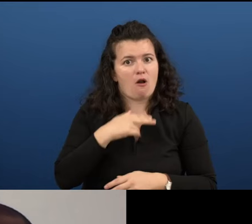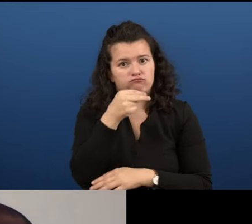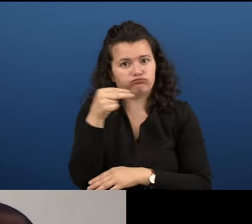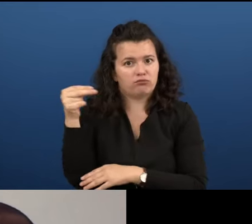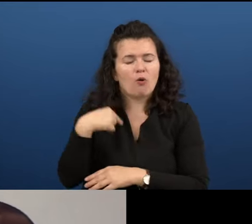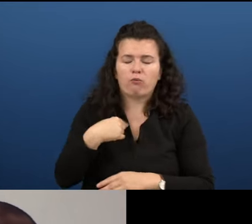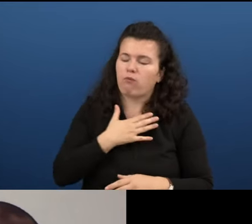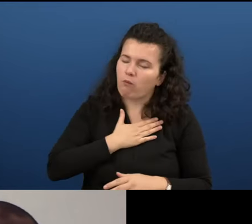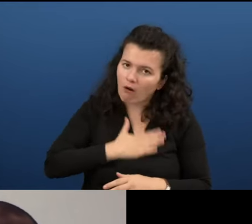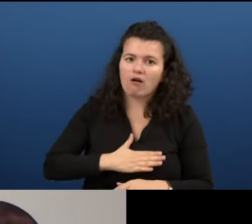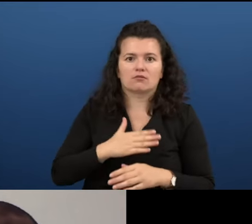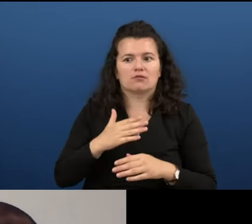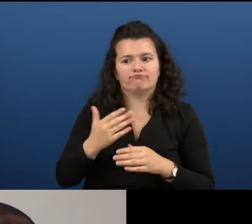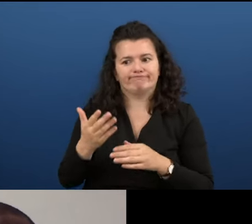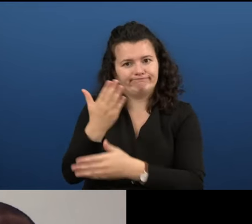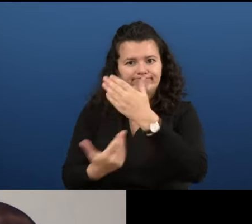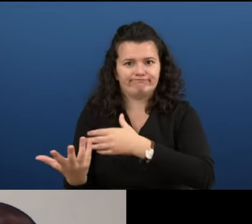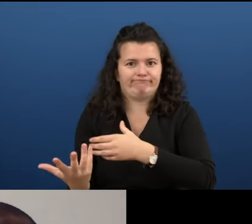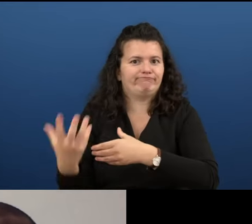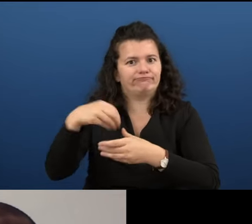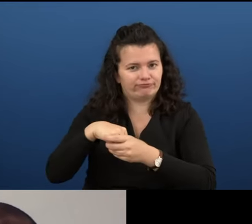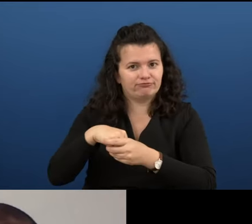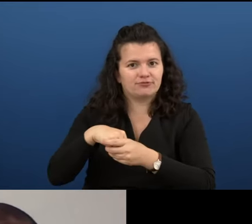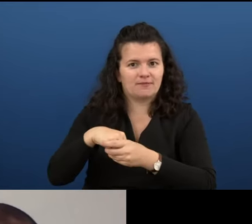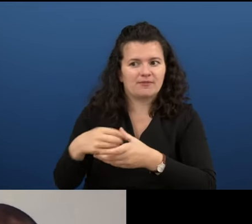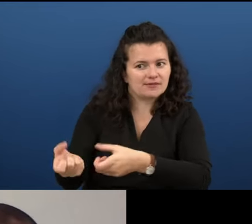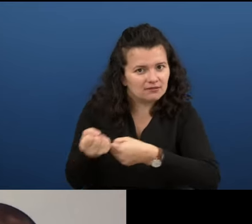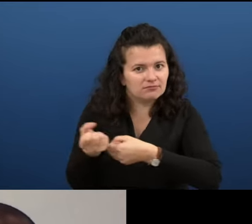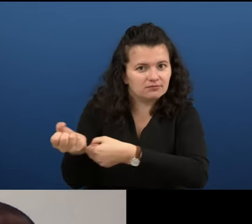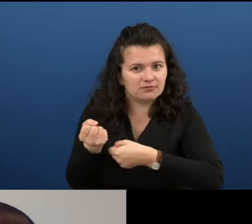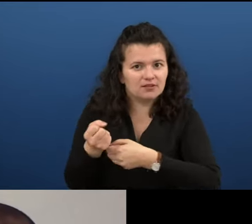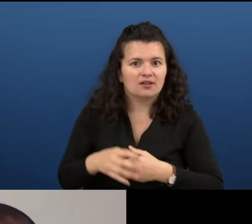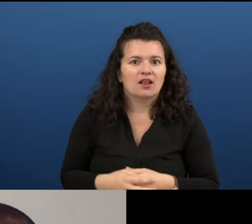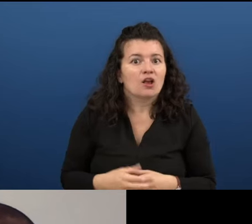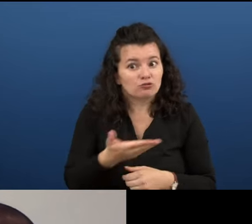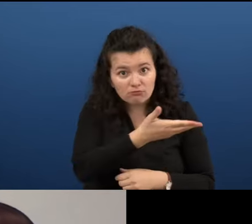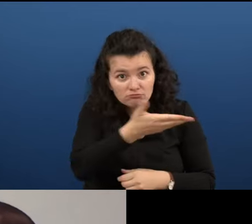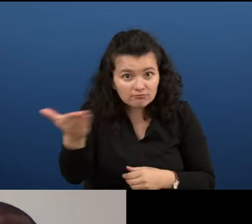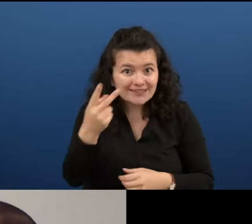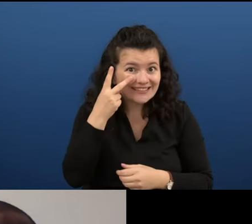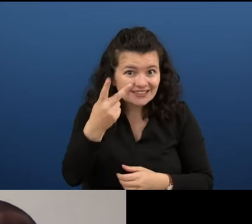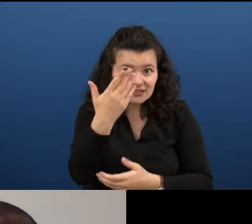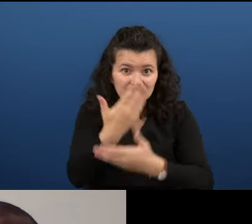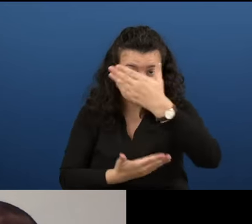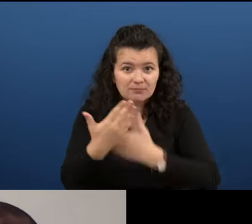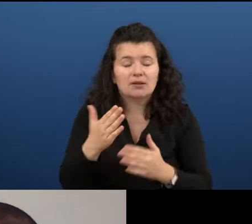that, we will straight invite all those people with under cap who wanted to come and visit